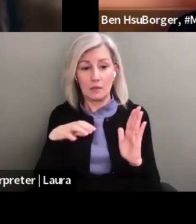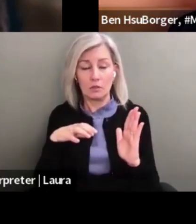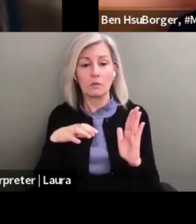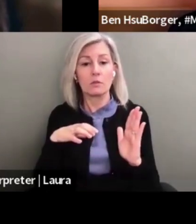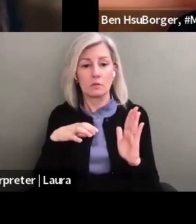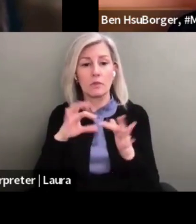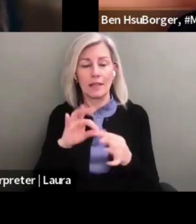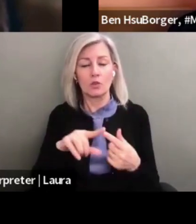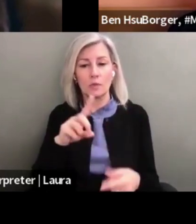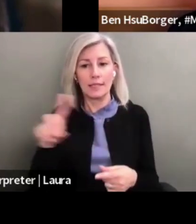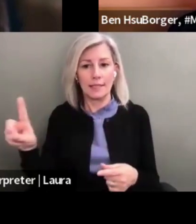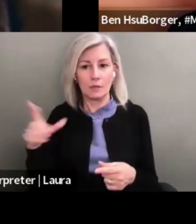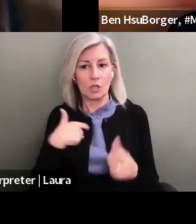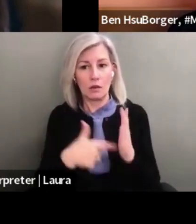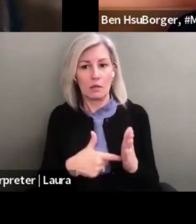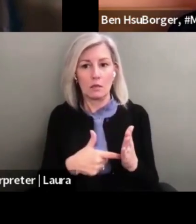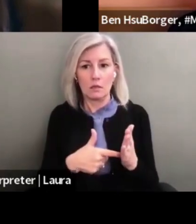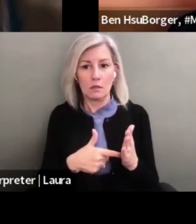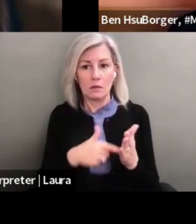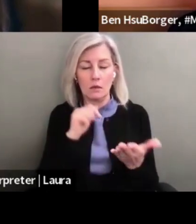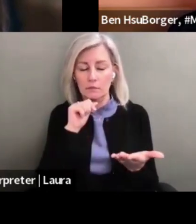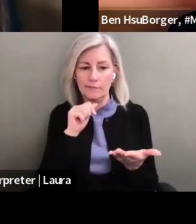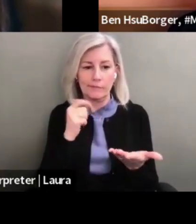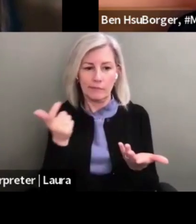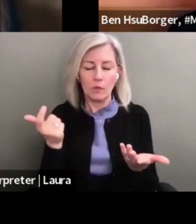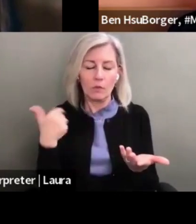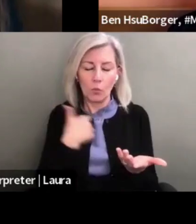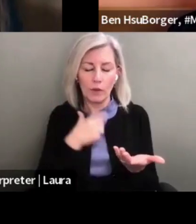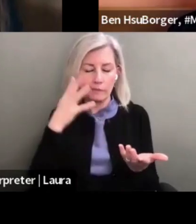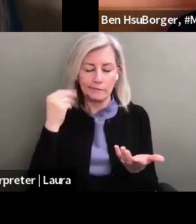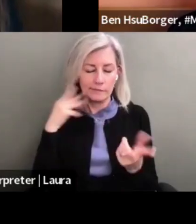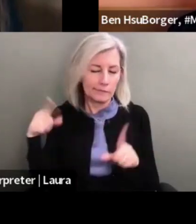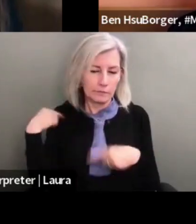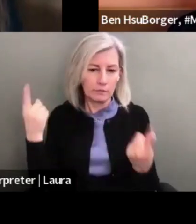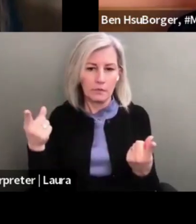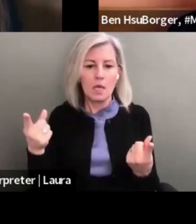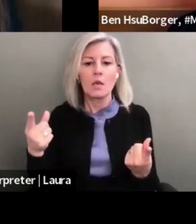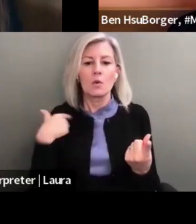We are looking at the broad impact of H.R. 1, the historic cuts to Medicaid and everything that